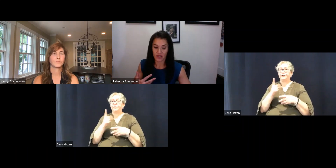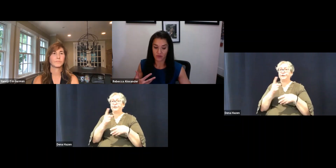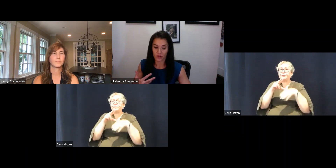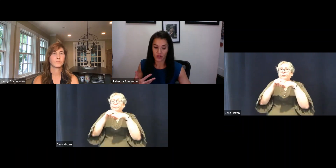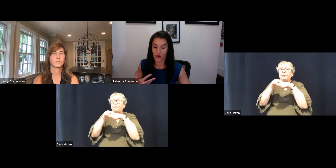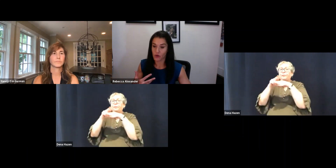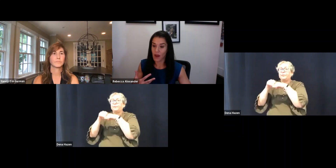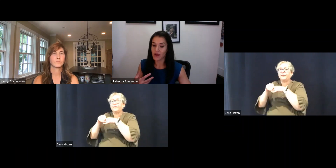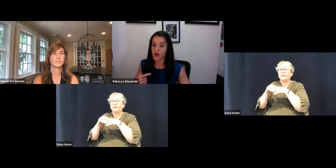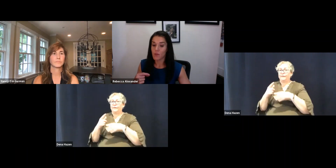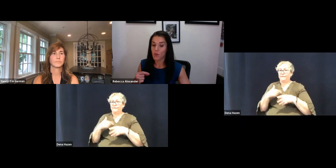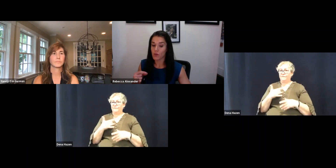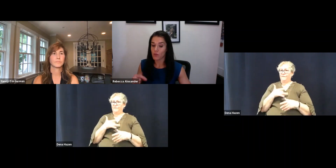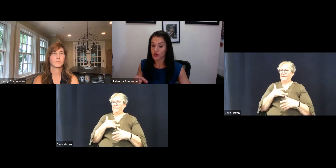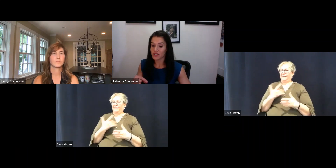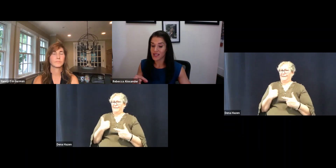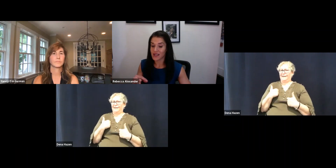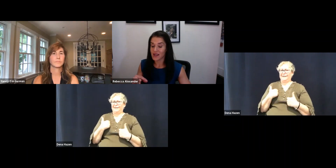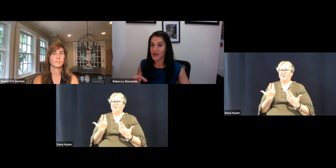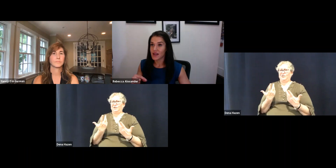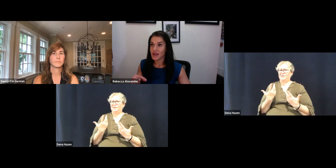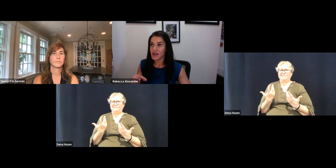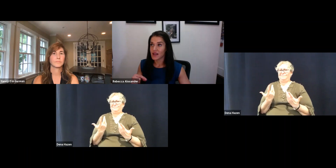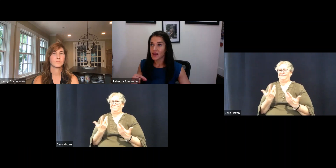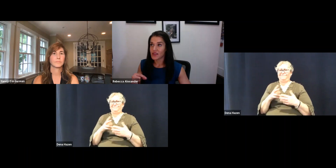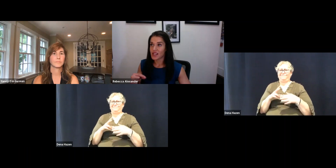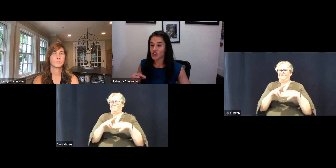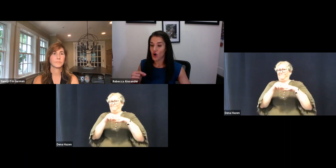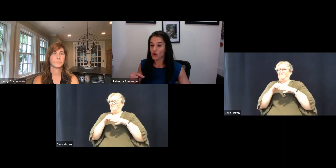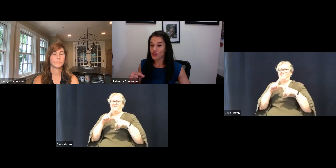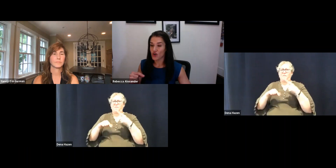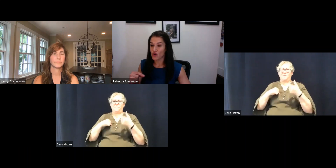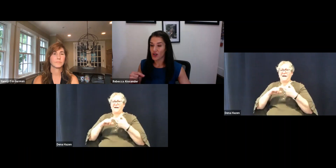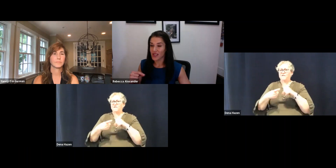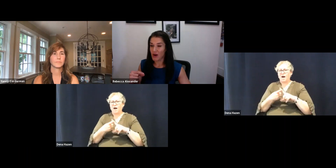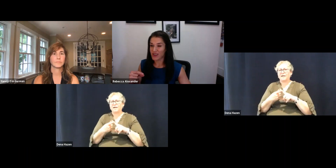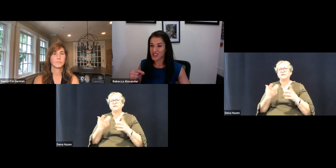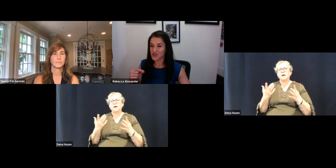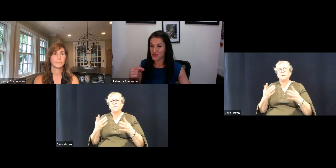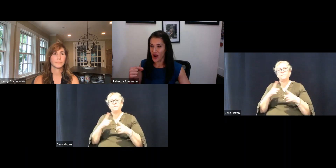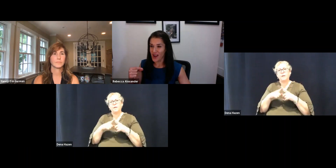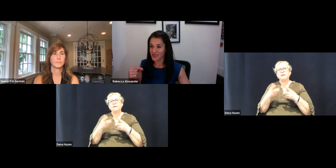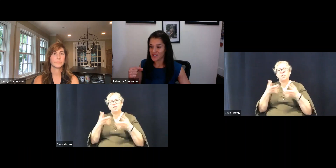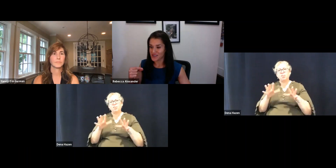like a freeloader, but more importantly, I think it's also allowing his friends